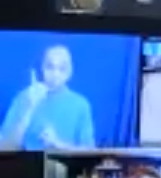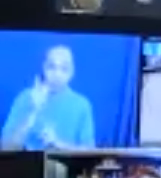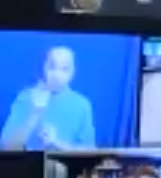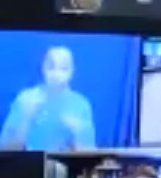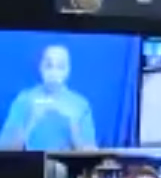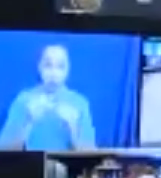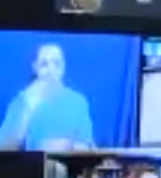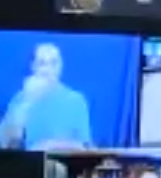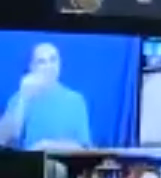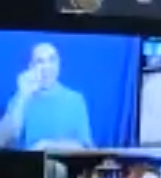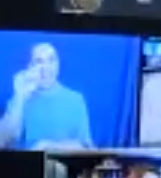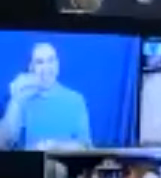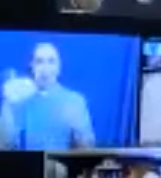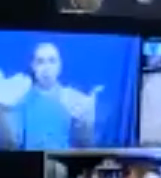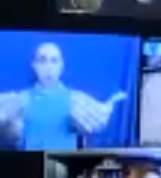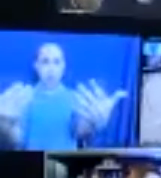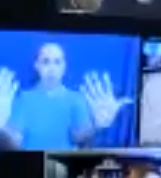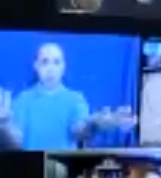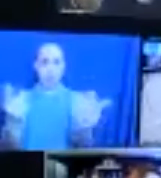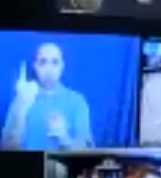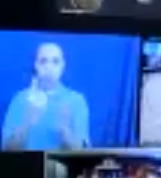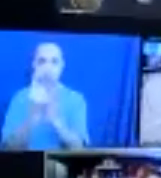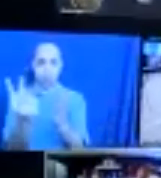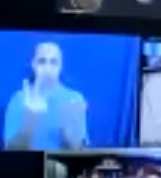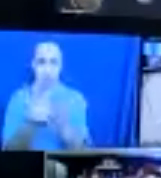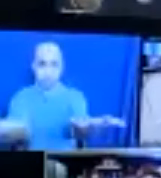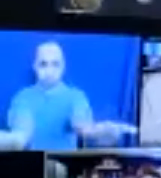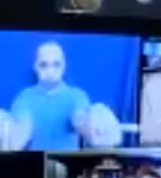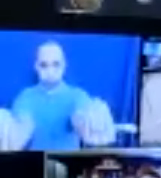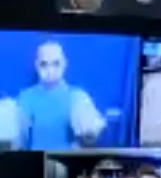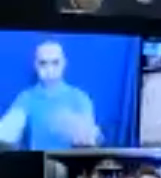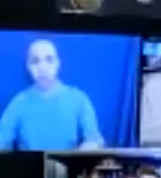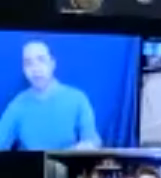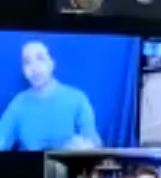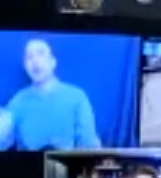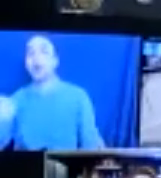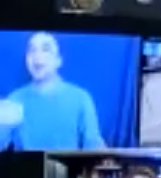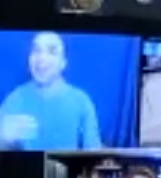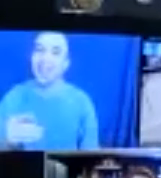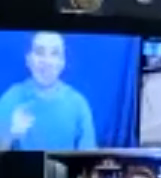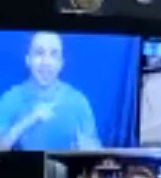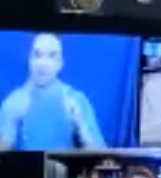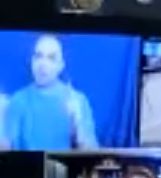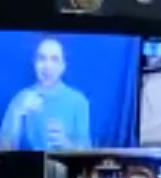CAN I GO FOR ANOTHER MINUTE? FELICIA, I WILL LET YOU GO FOR HOURS BUT UNFORTUNATELY I CAN'T DO THAT.